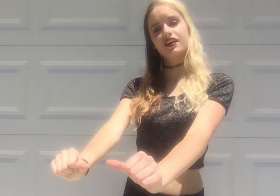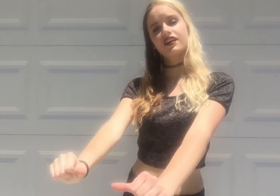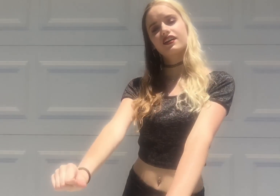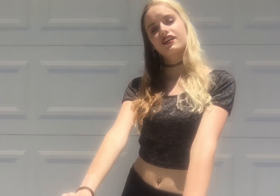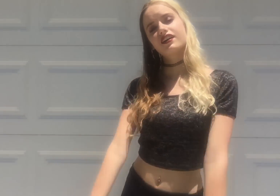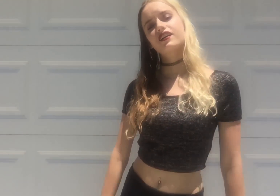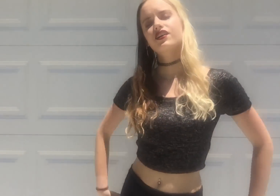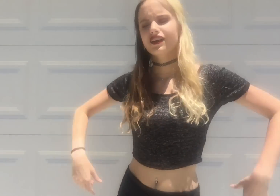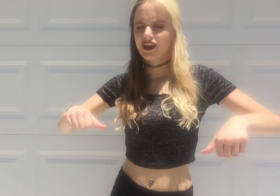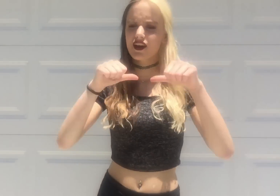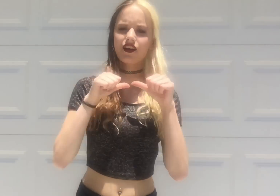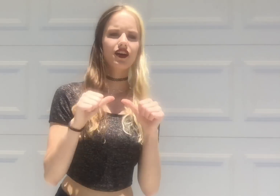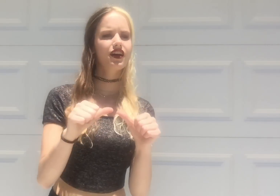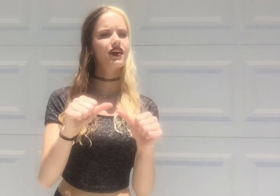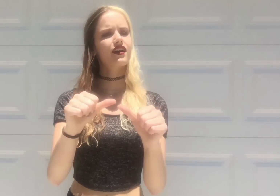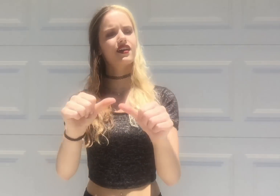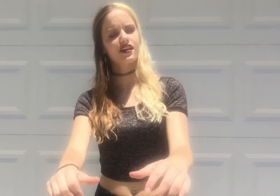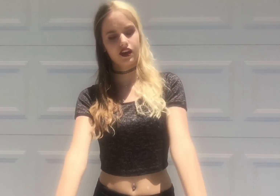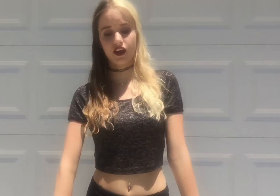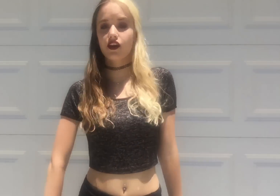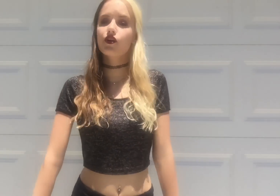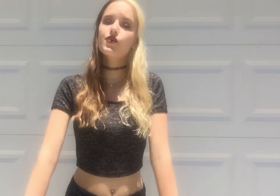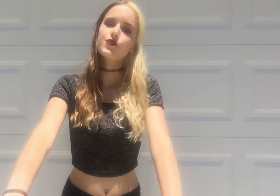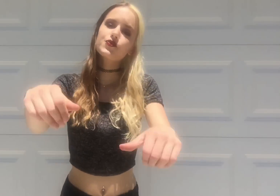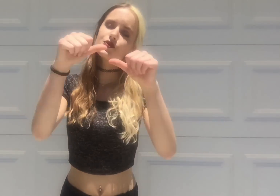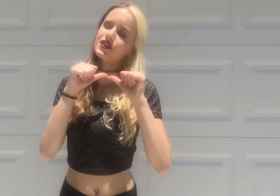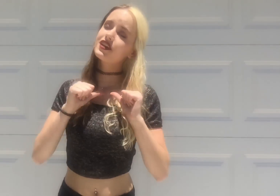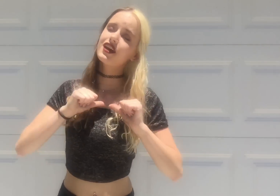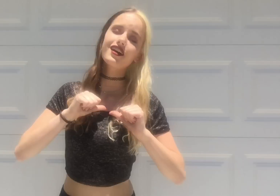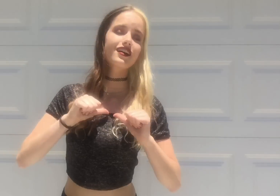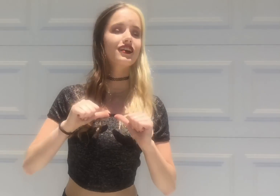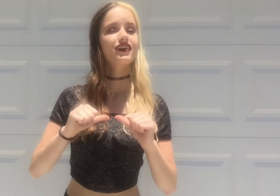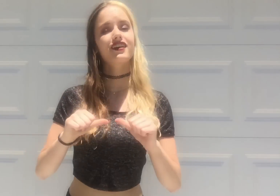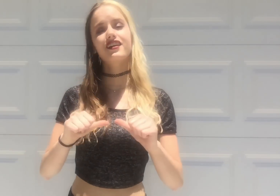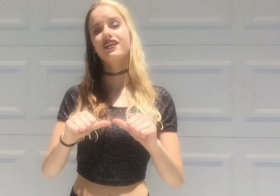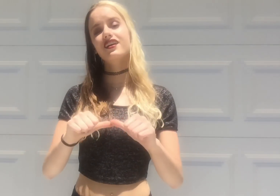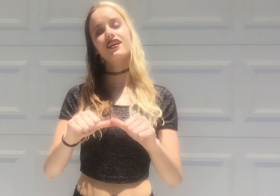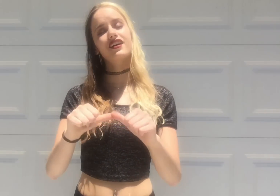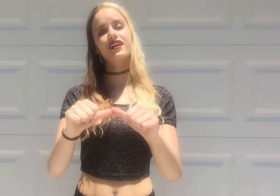Go and try, you'll never break me We want it all, we wanna play this part